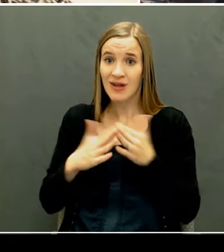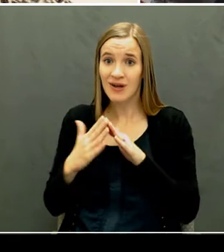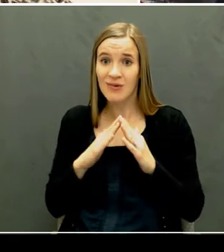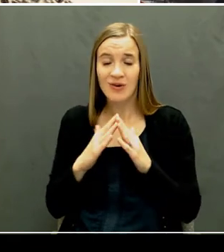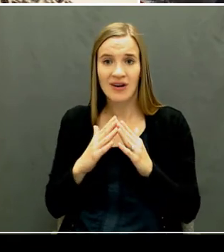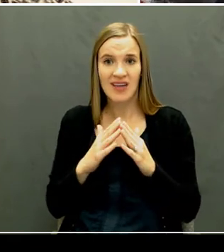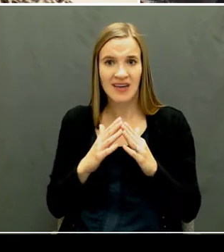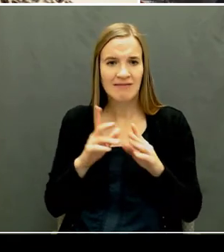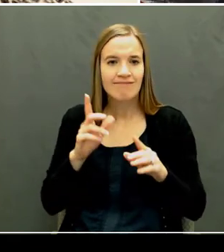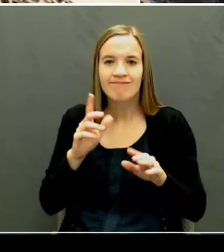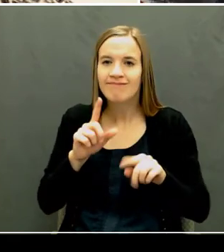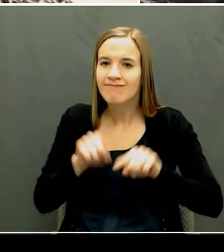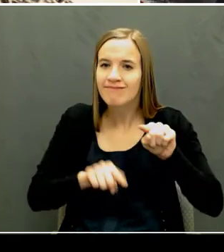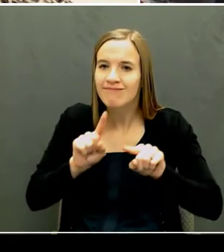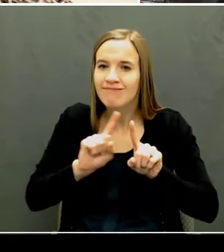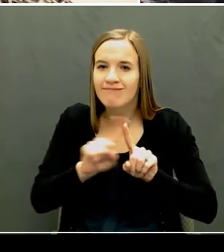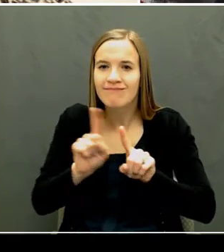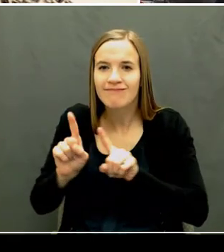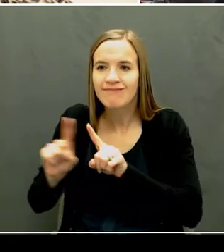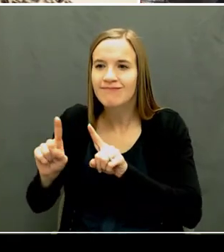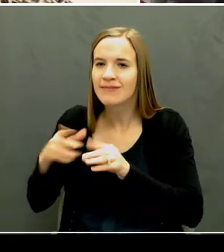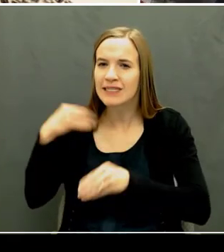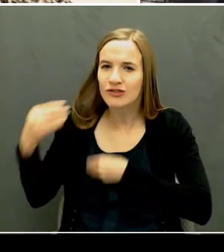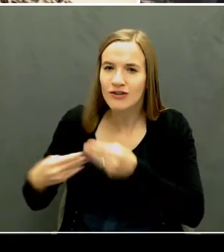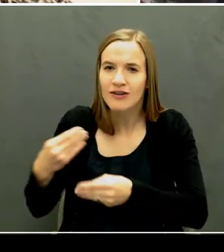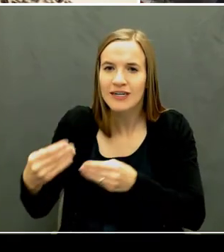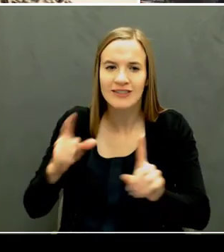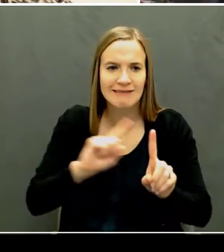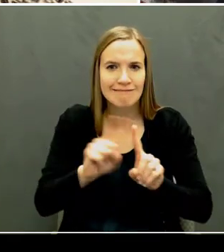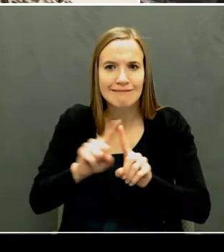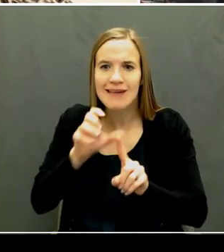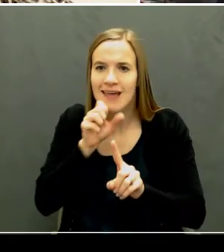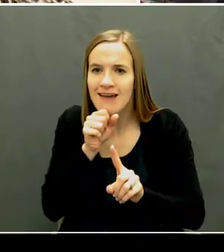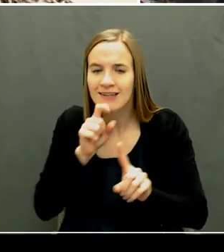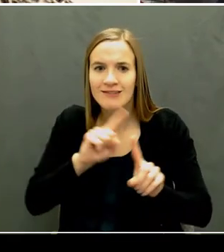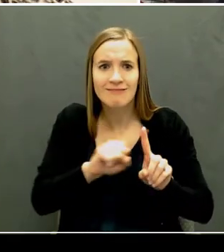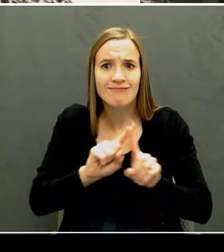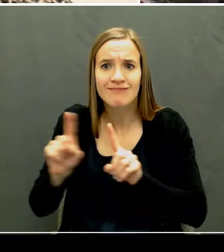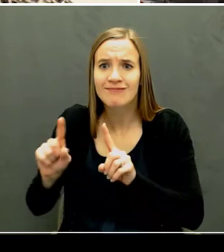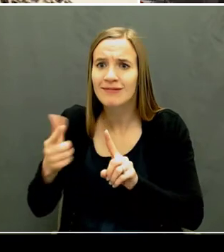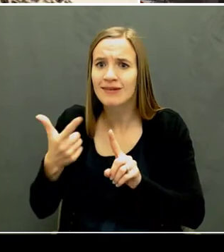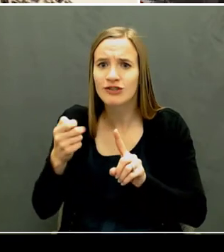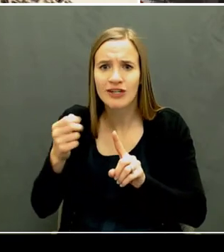all that we can we can change some of the reality that some people are living right now.